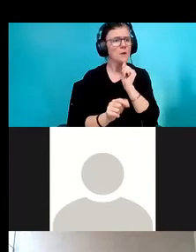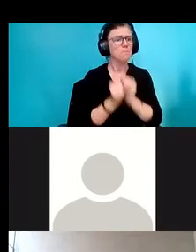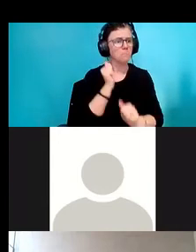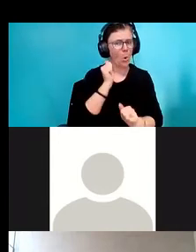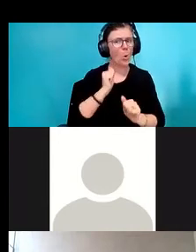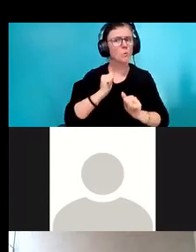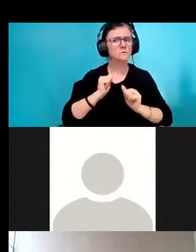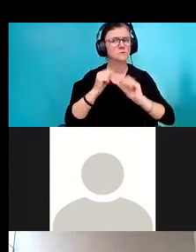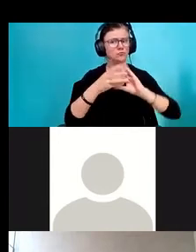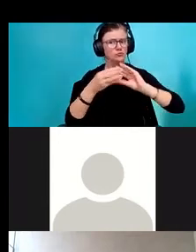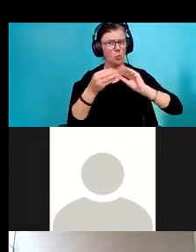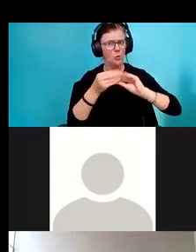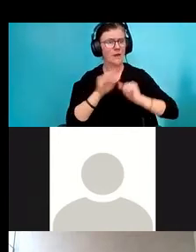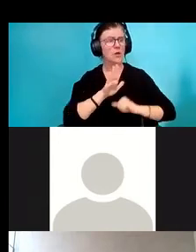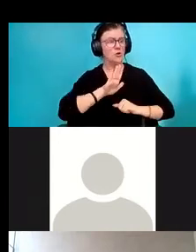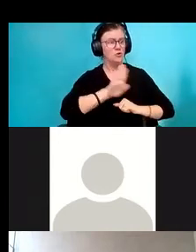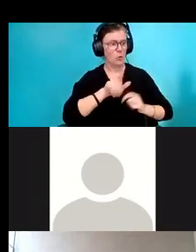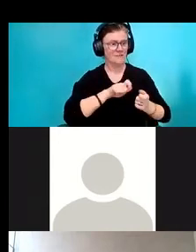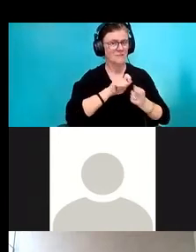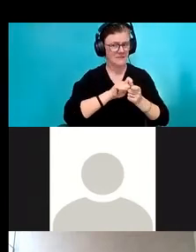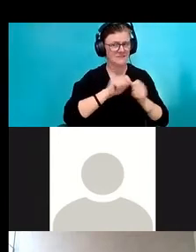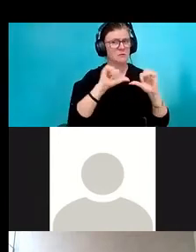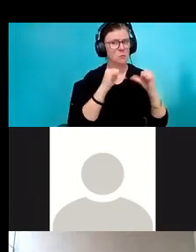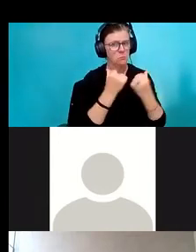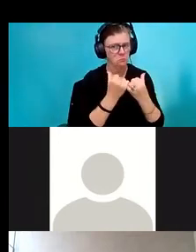that you're carrying out, but it certainly doesn't hurt to say,